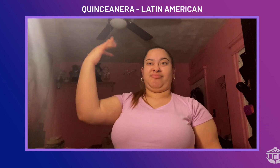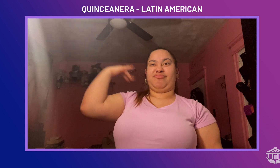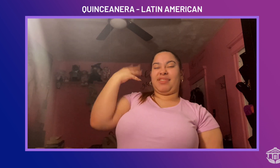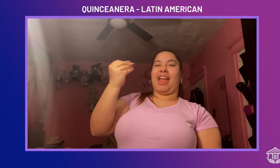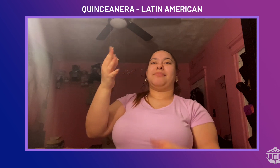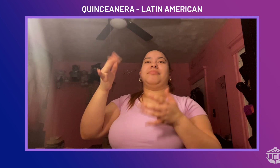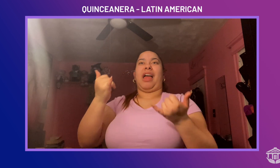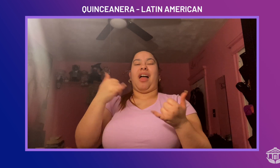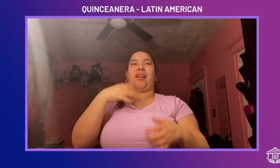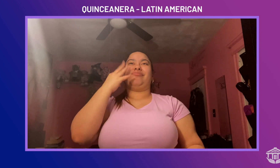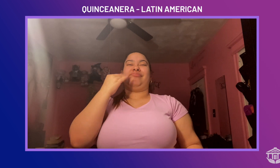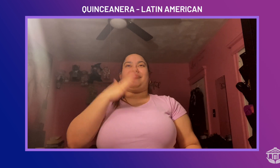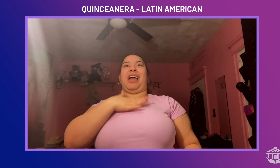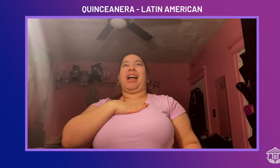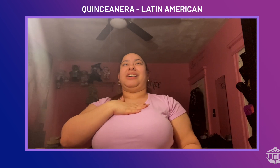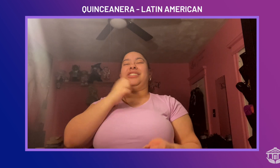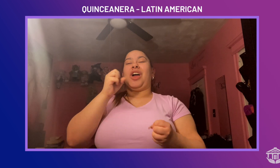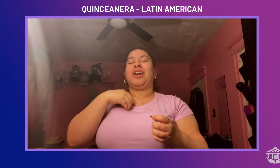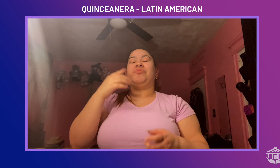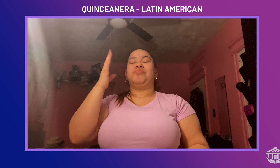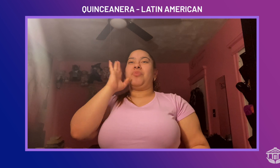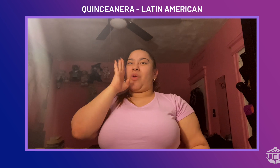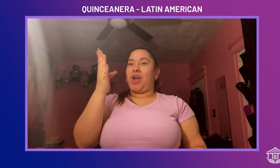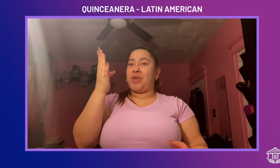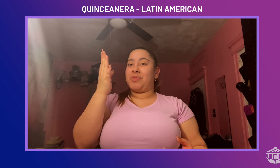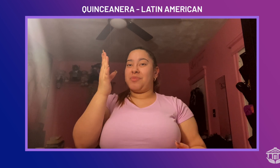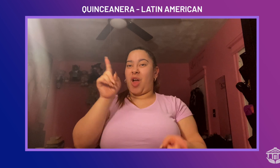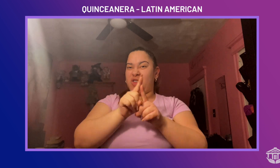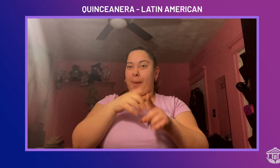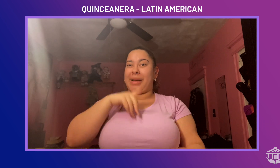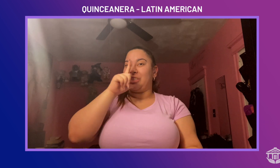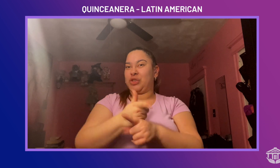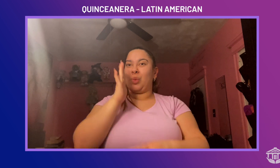and finally got to have that experience and make those memories of my own. Now it's almost my